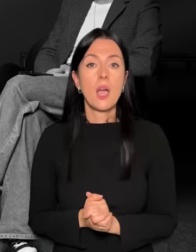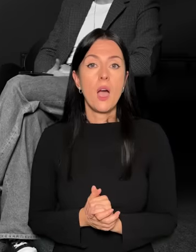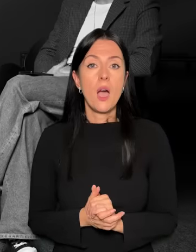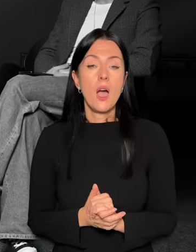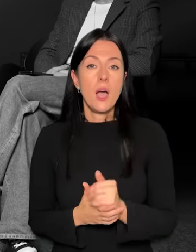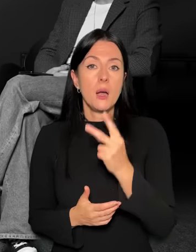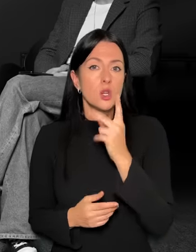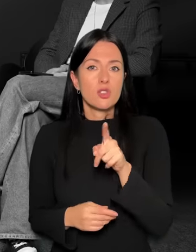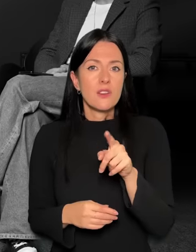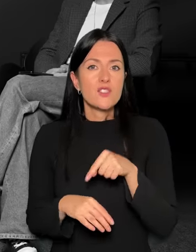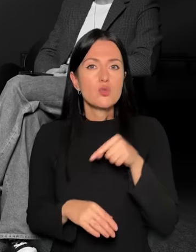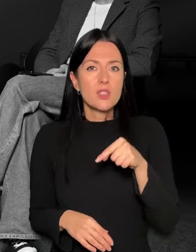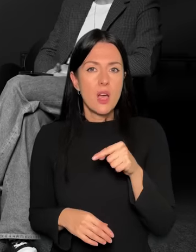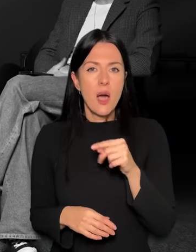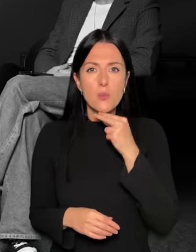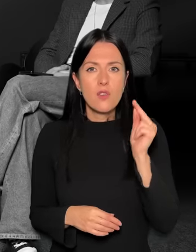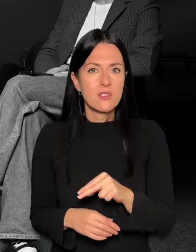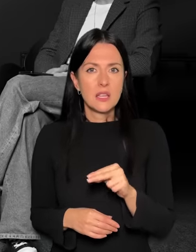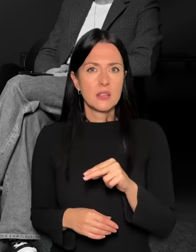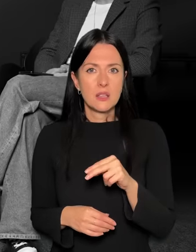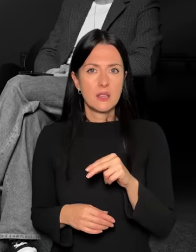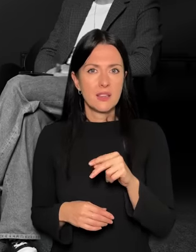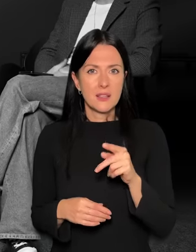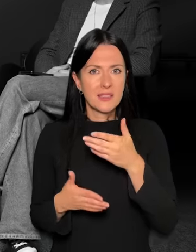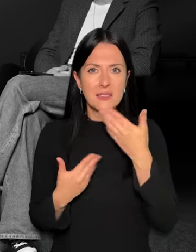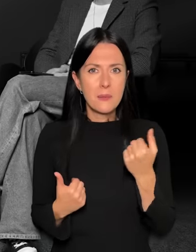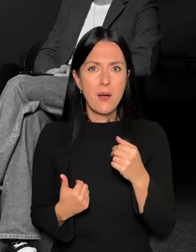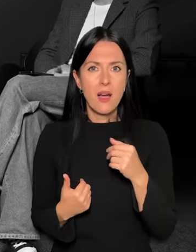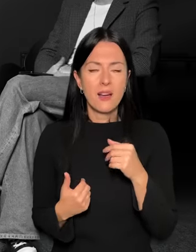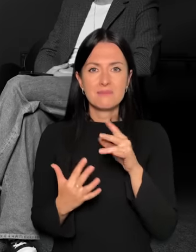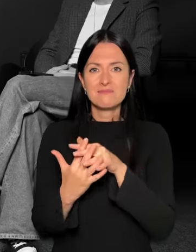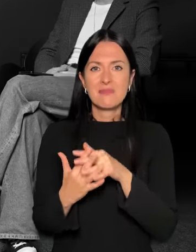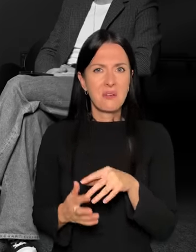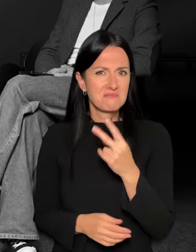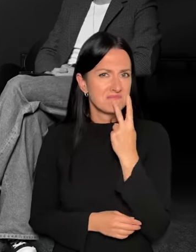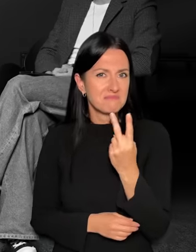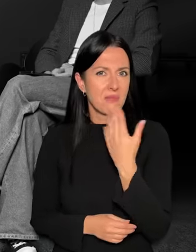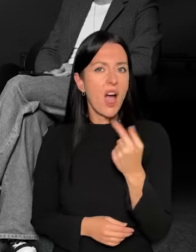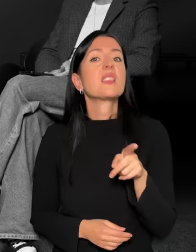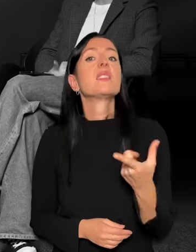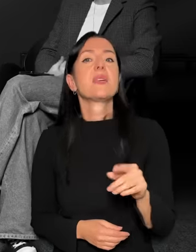I see no sense of guilt that you're not on the front lines at all. Where have you been? It's not traceable. Where have you been for 9 years?